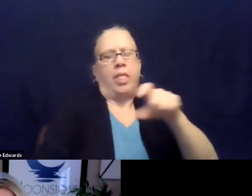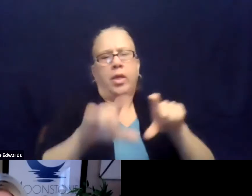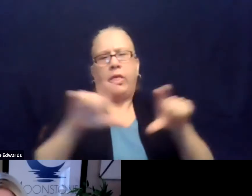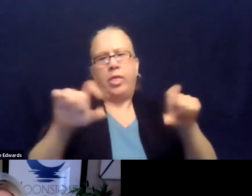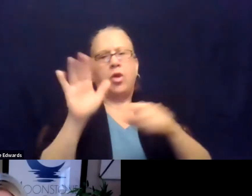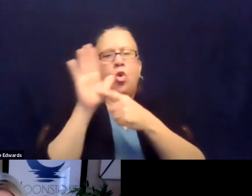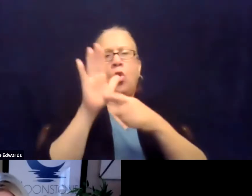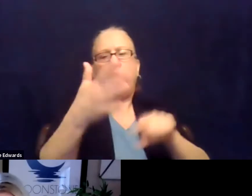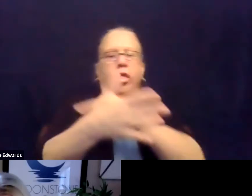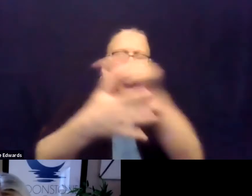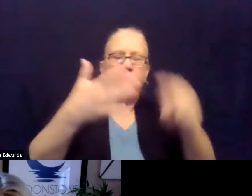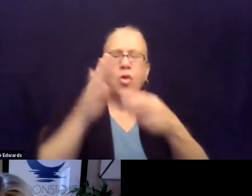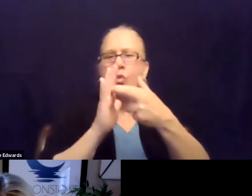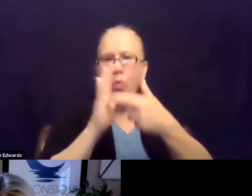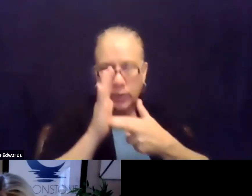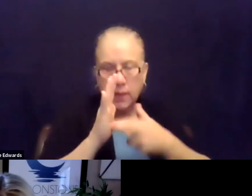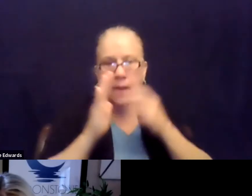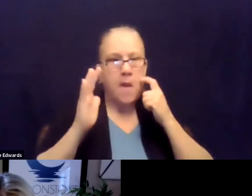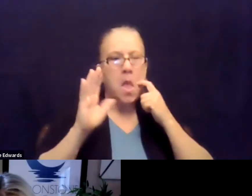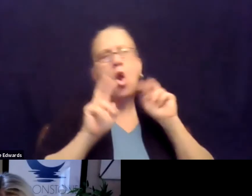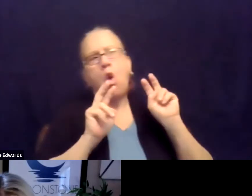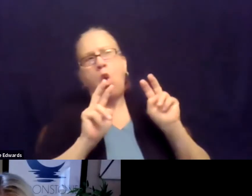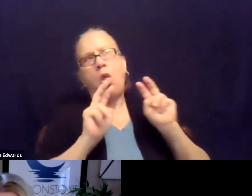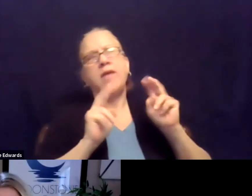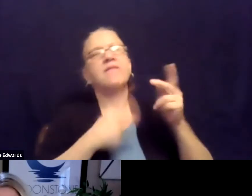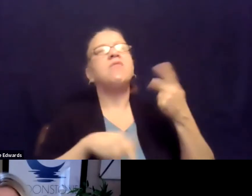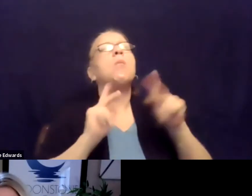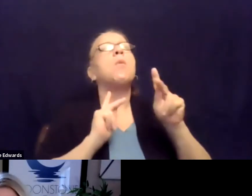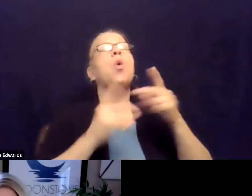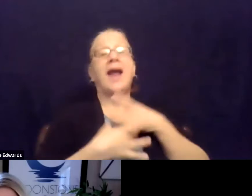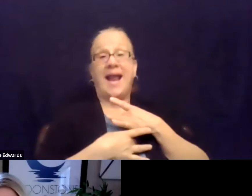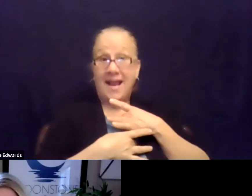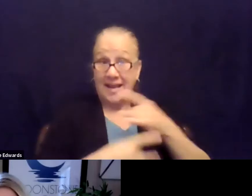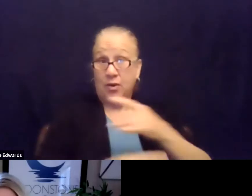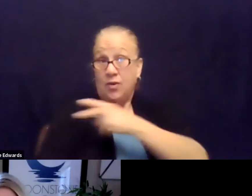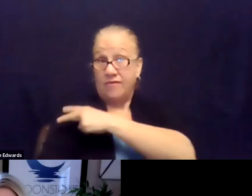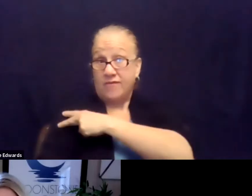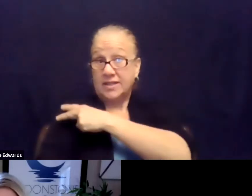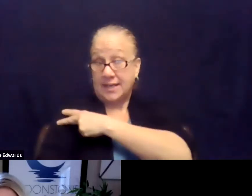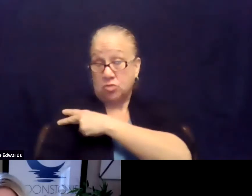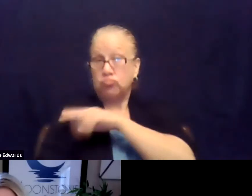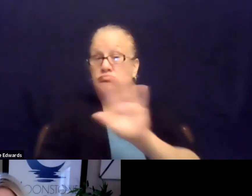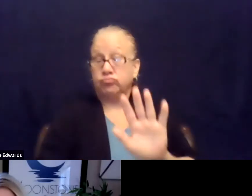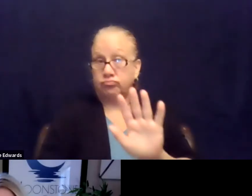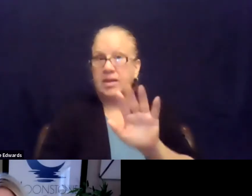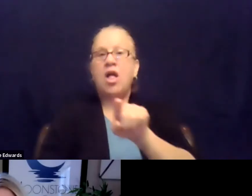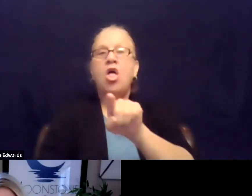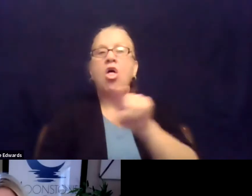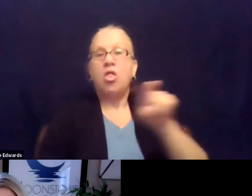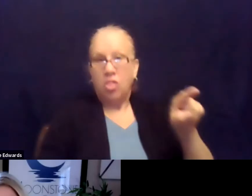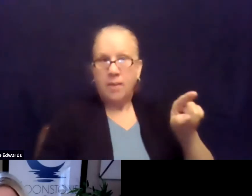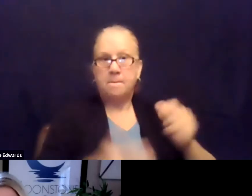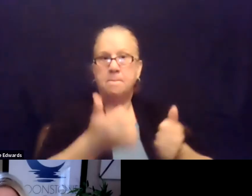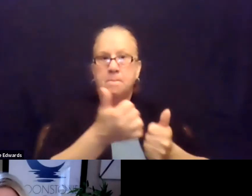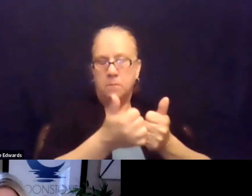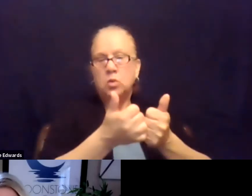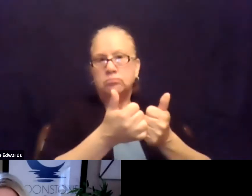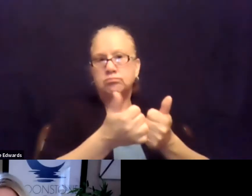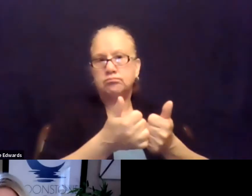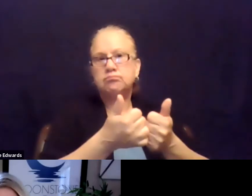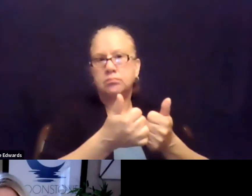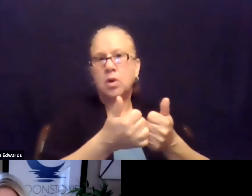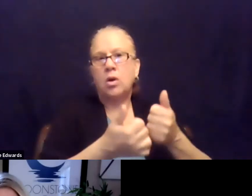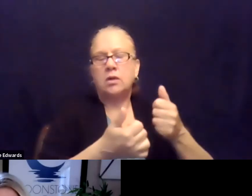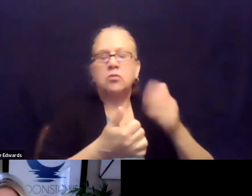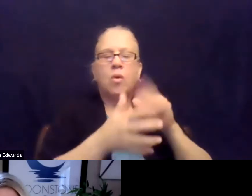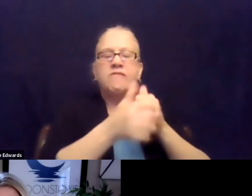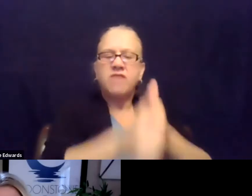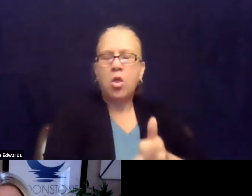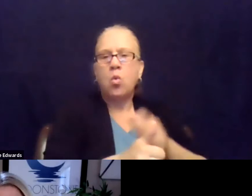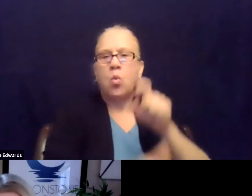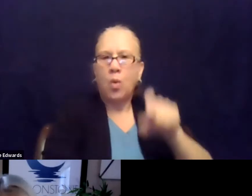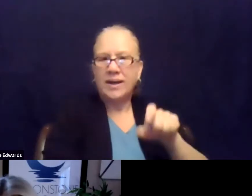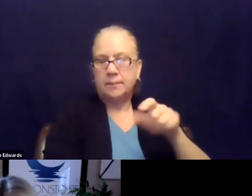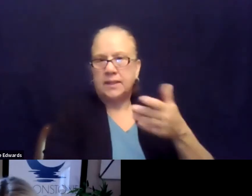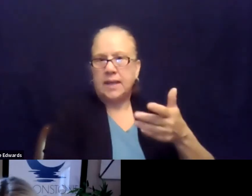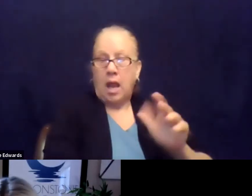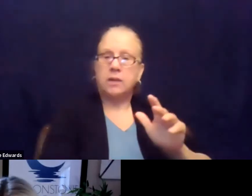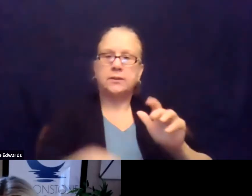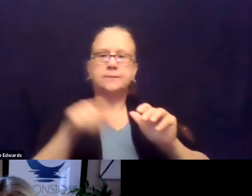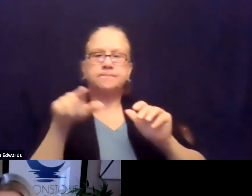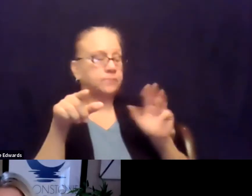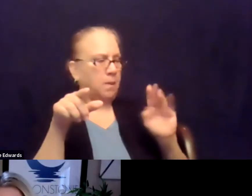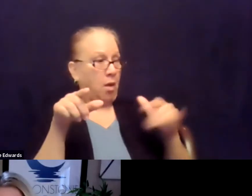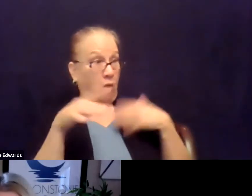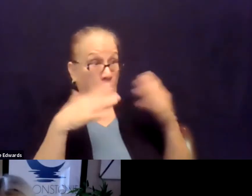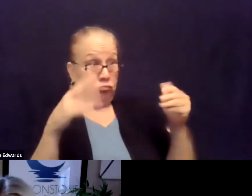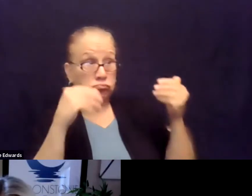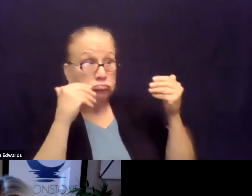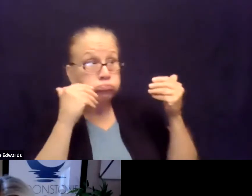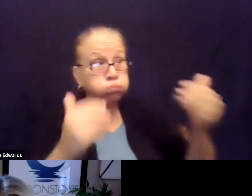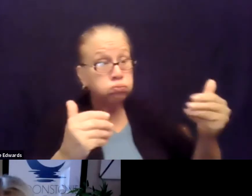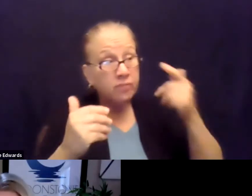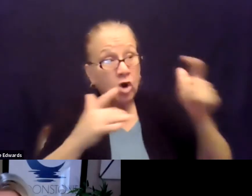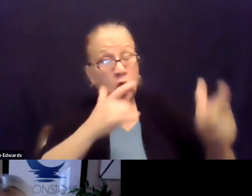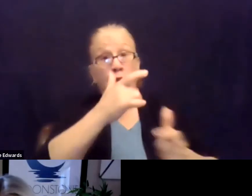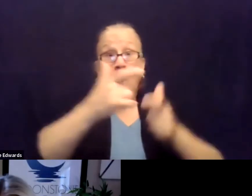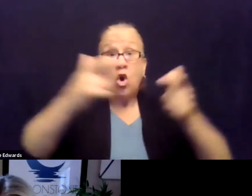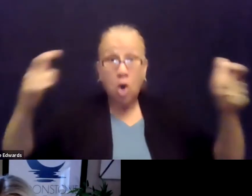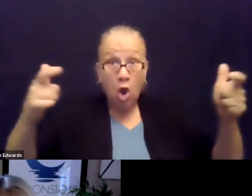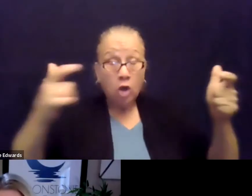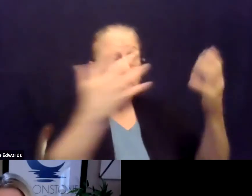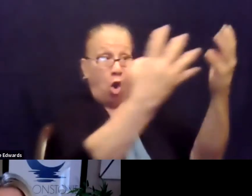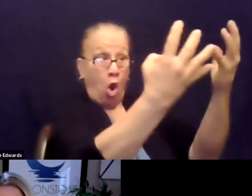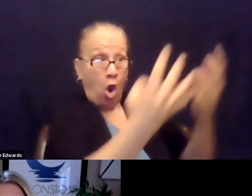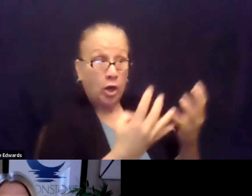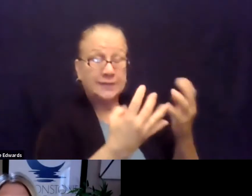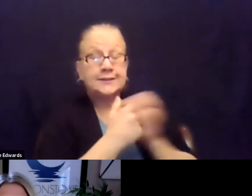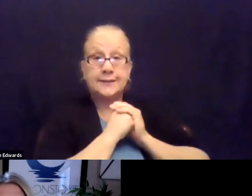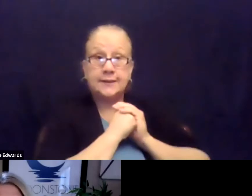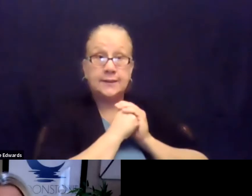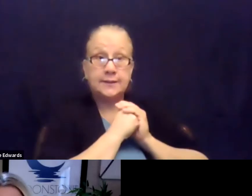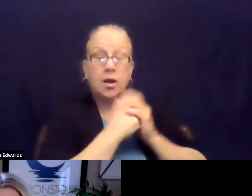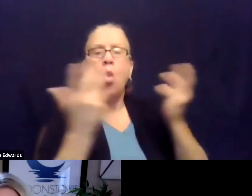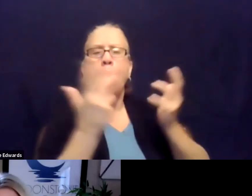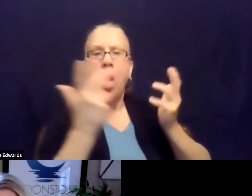If we get the go ahead for a larger capacity audience, what would be some of the changes